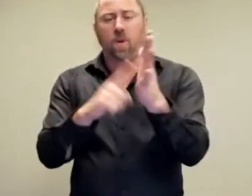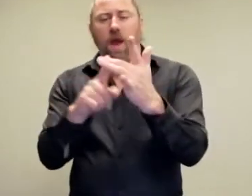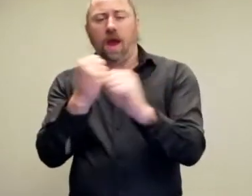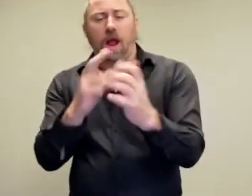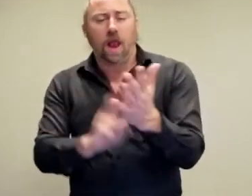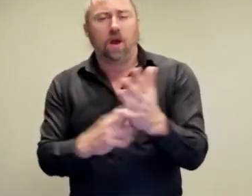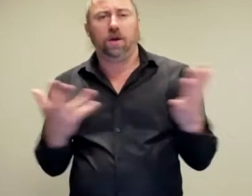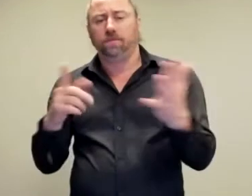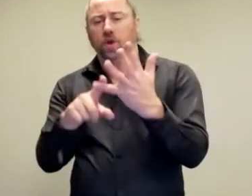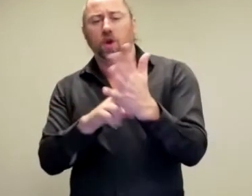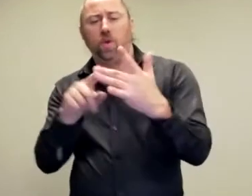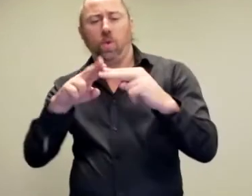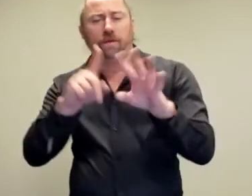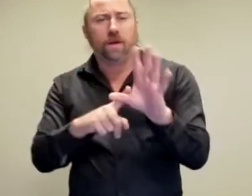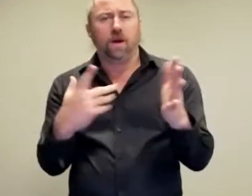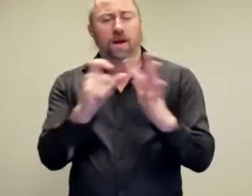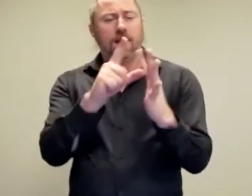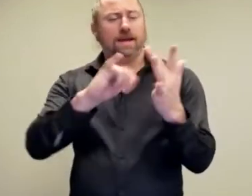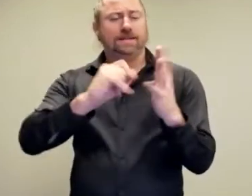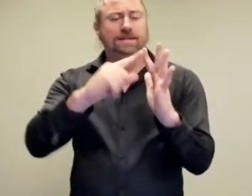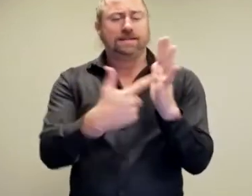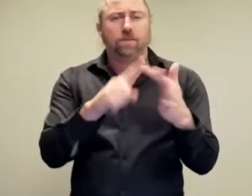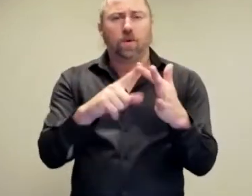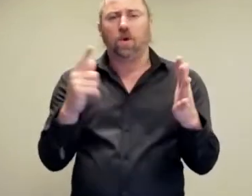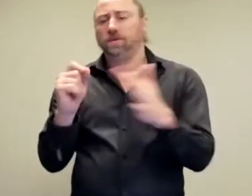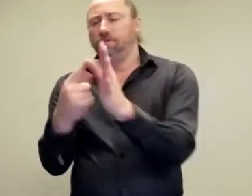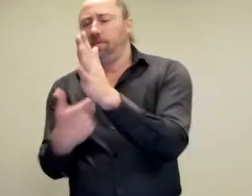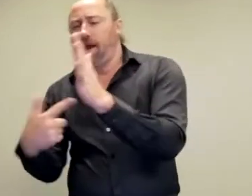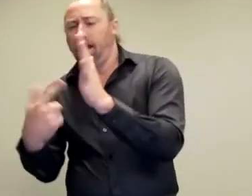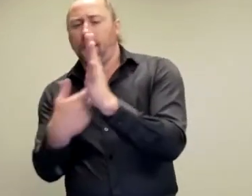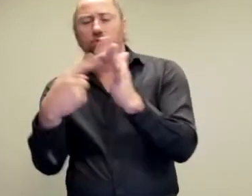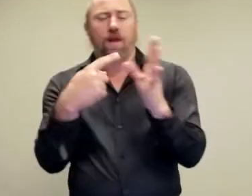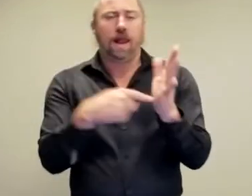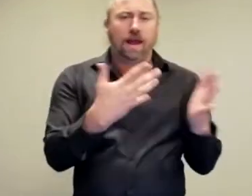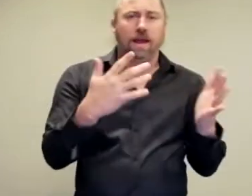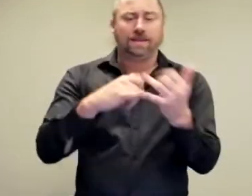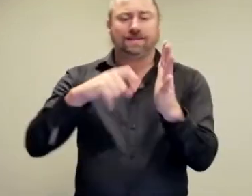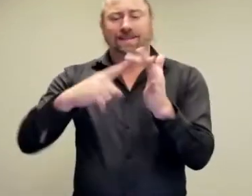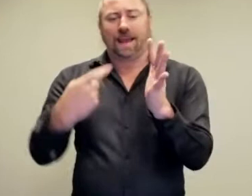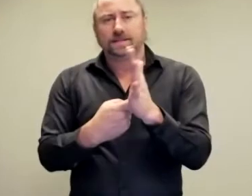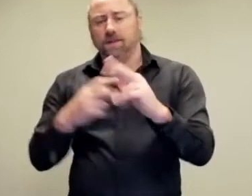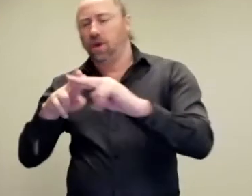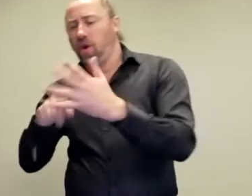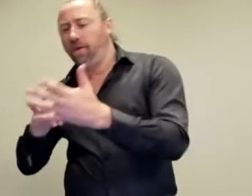unify, disperse, part, relate, scatter, fuse, add and extract.